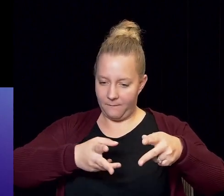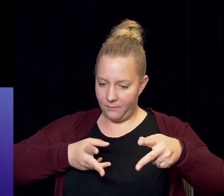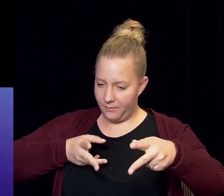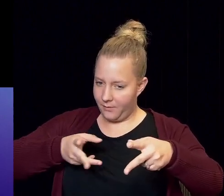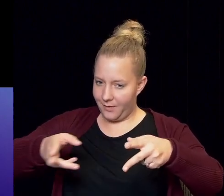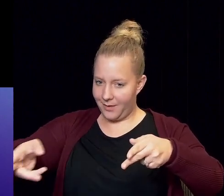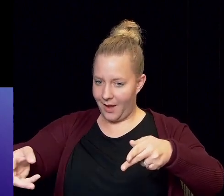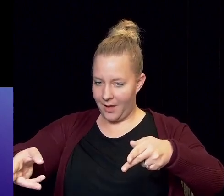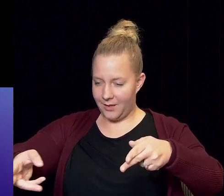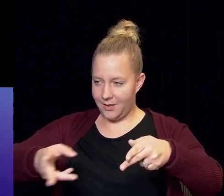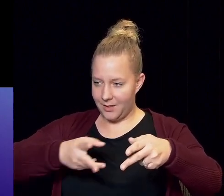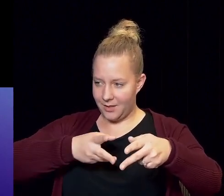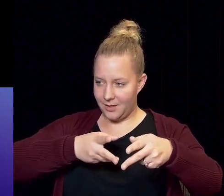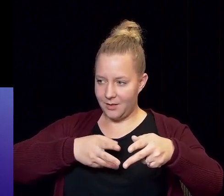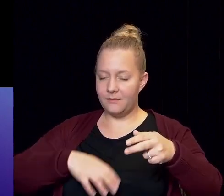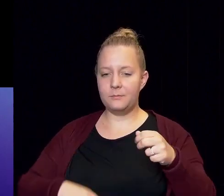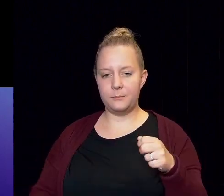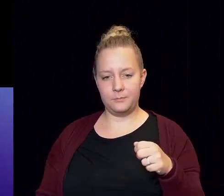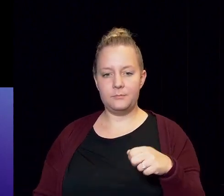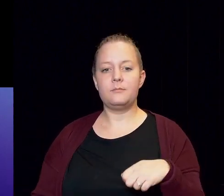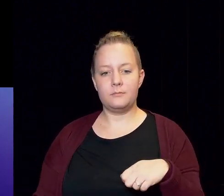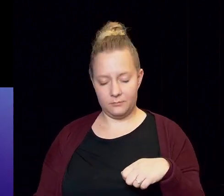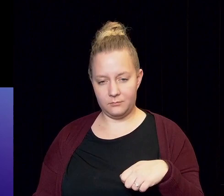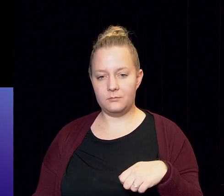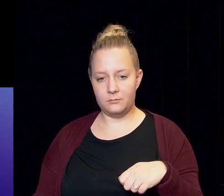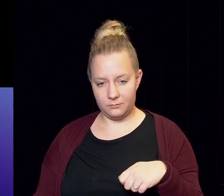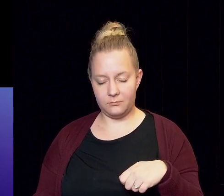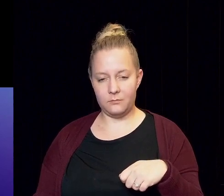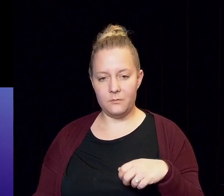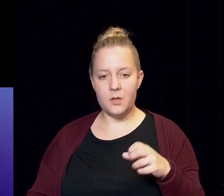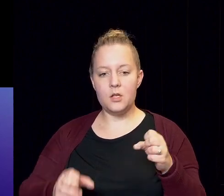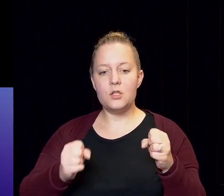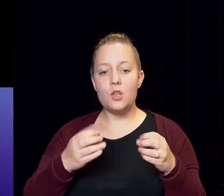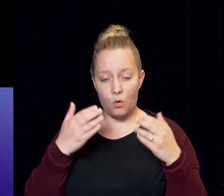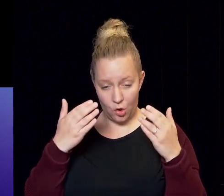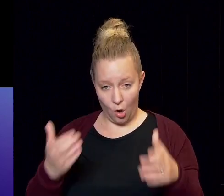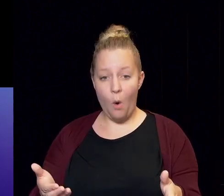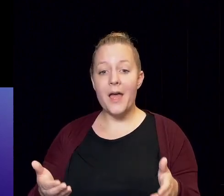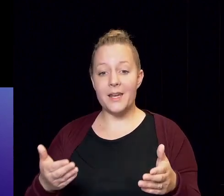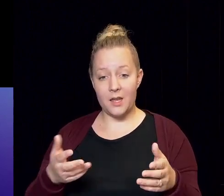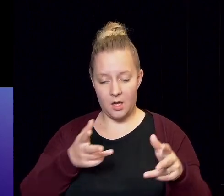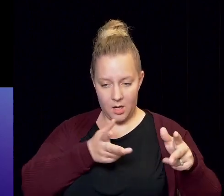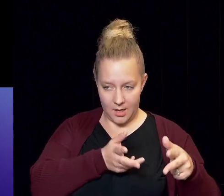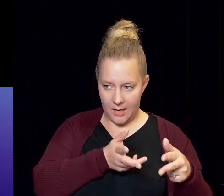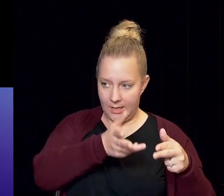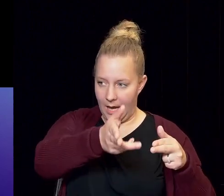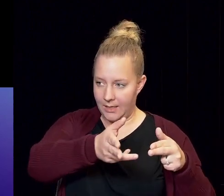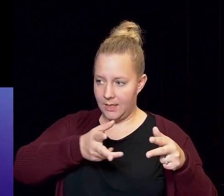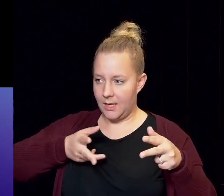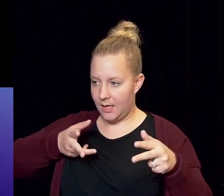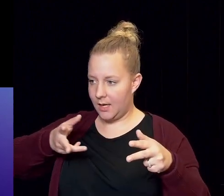to right here where it starts kind of our crease. So, go ahead and cut right up there, right up here